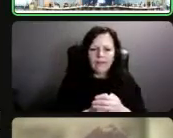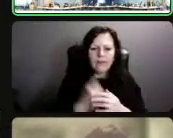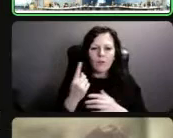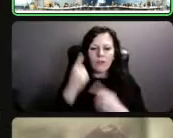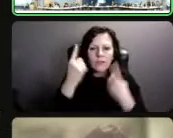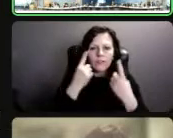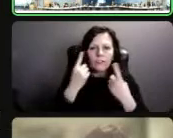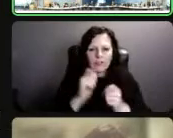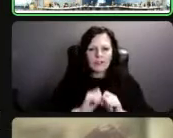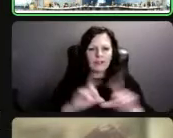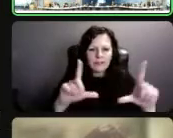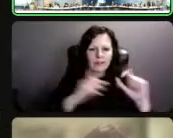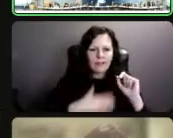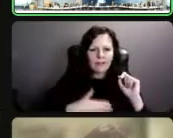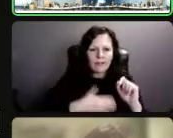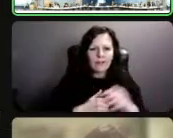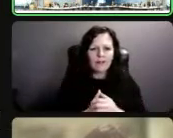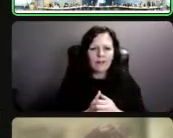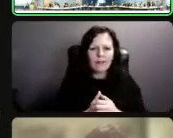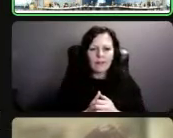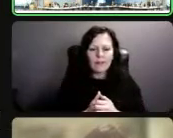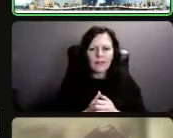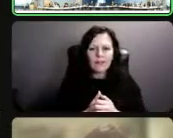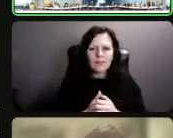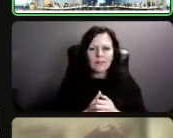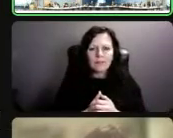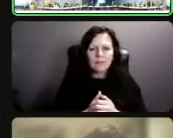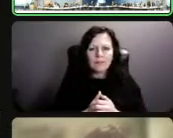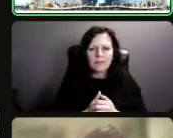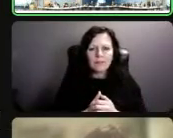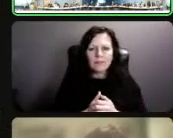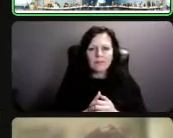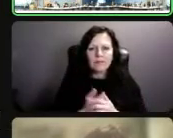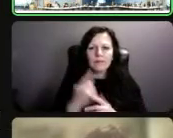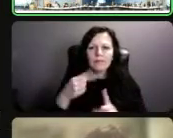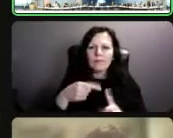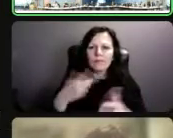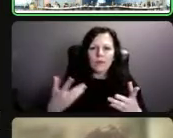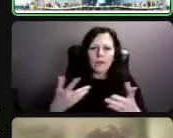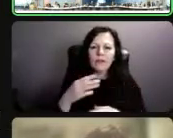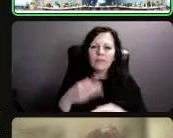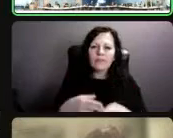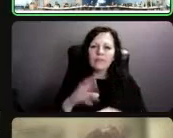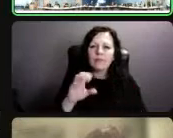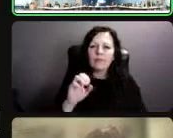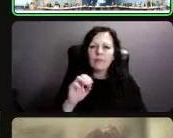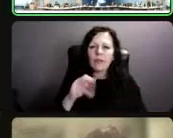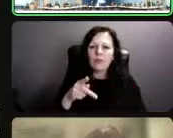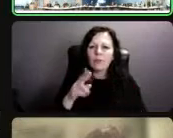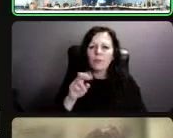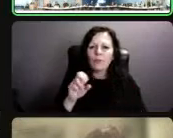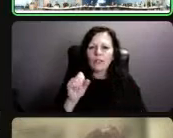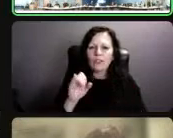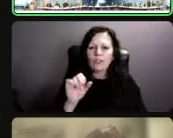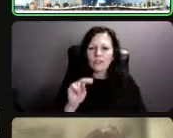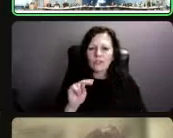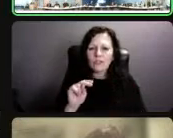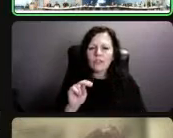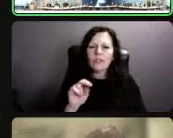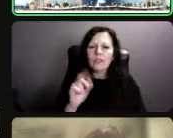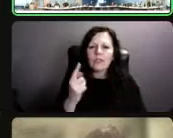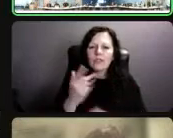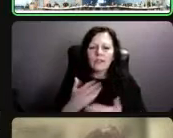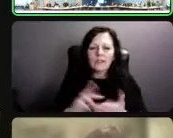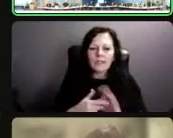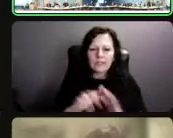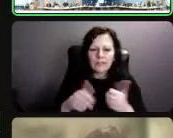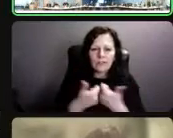PROPERTY TAX FREE.